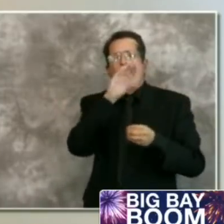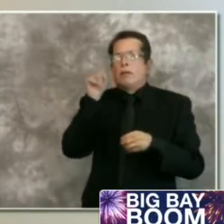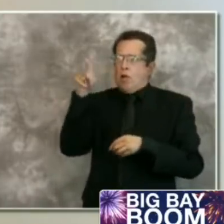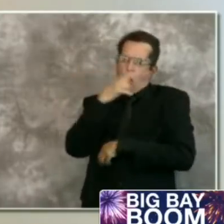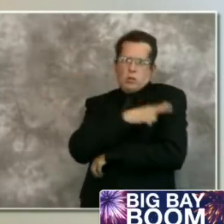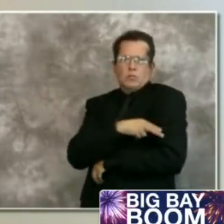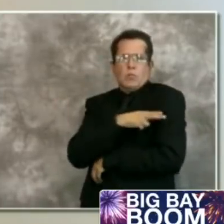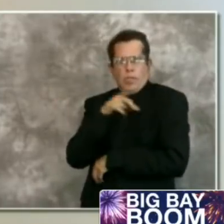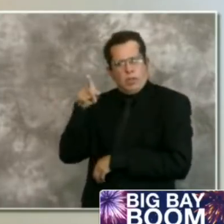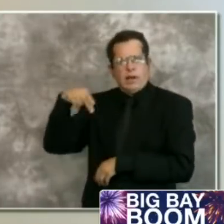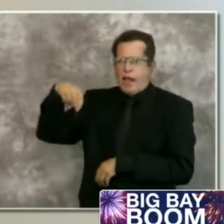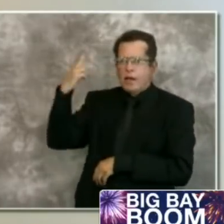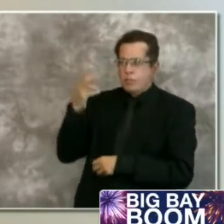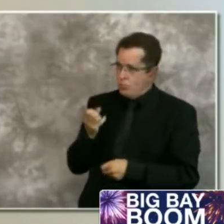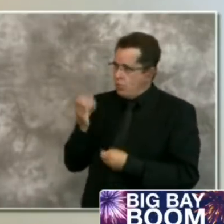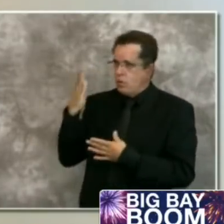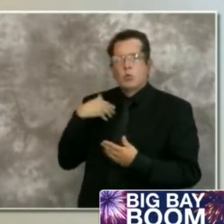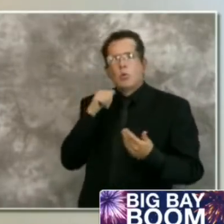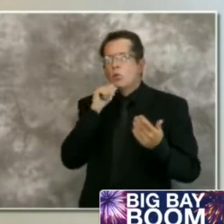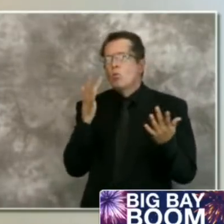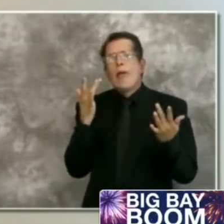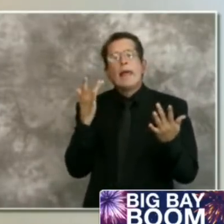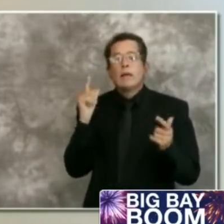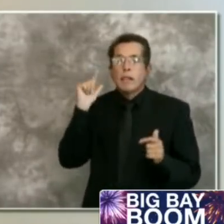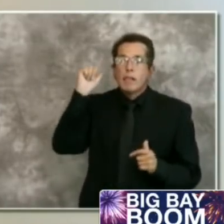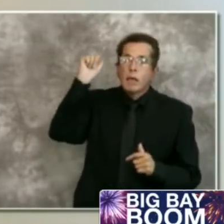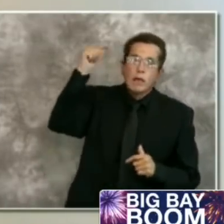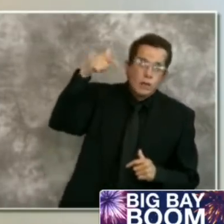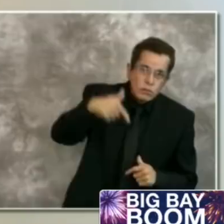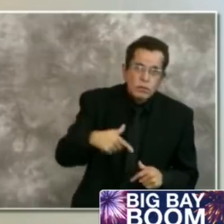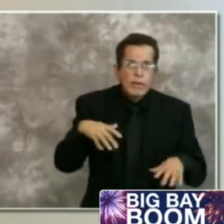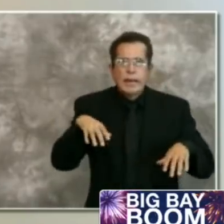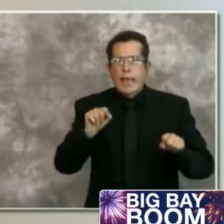WE'VE SEEN CASES IN PERCENTAGE OF POSITIVE CASES AN OUTBREAK